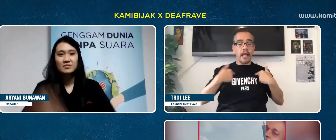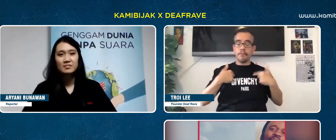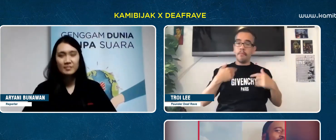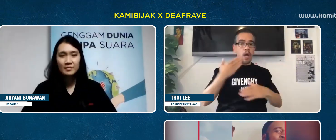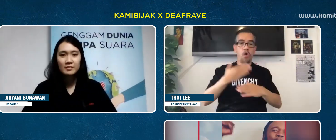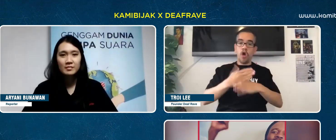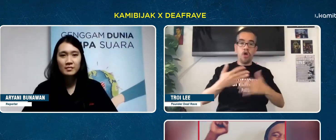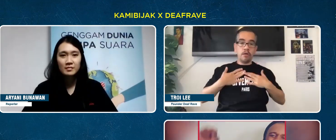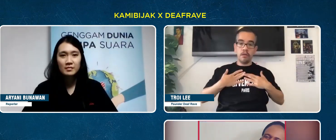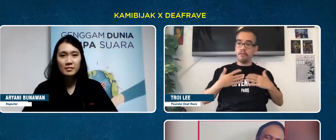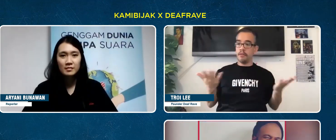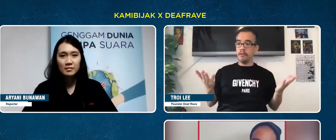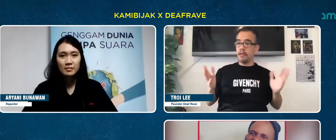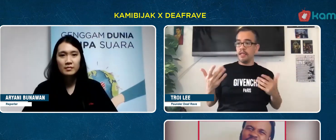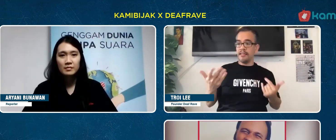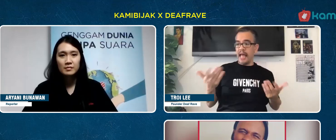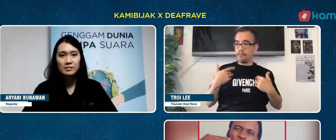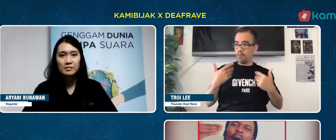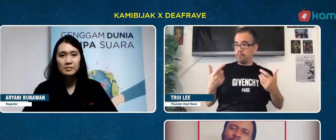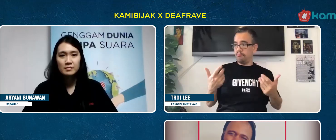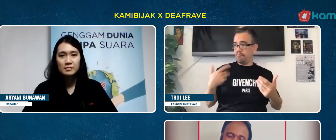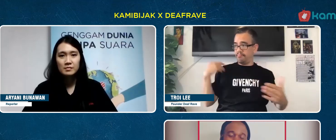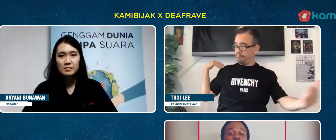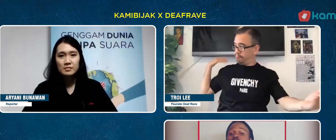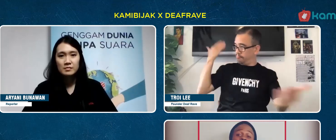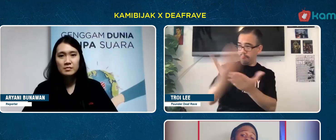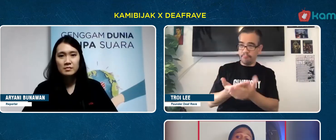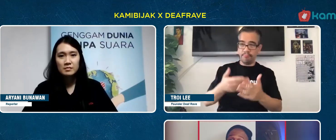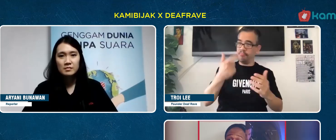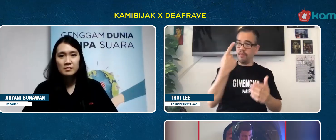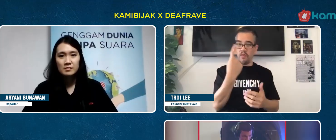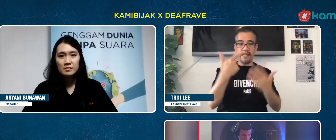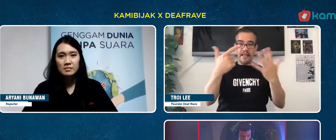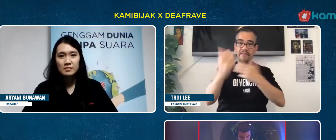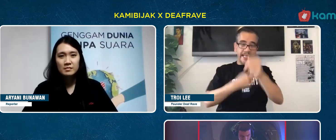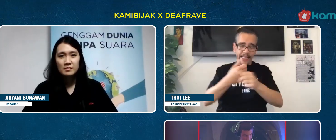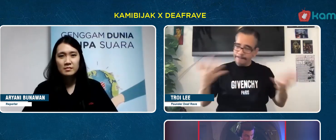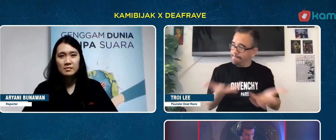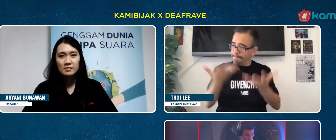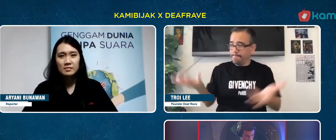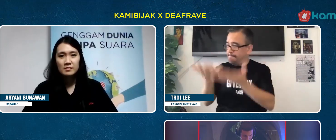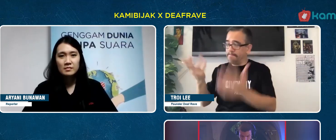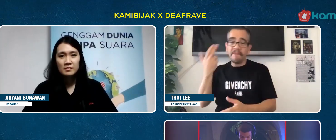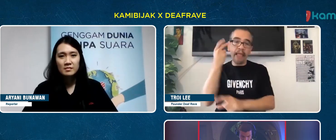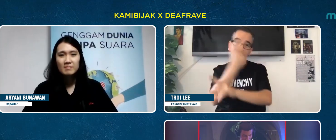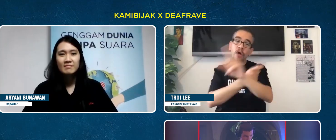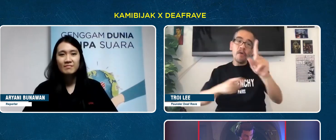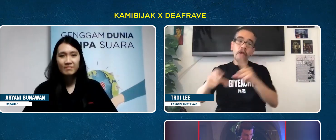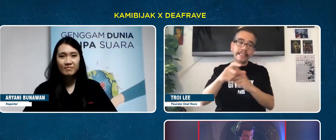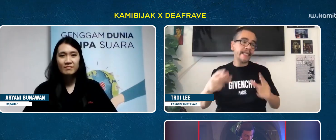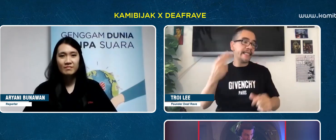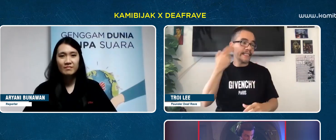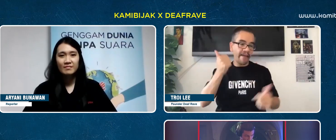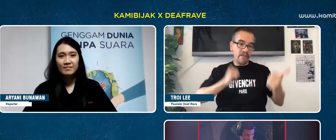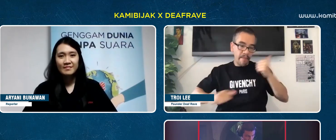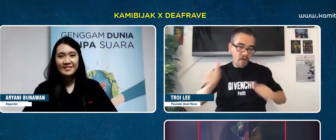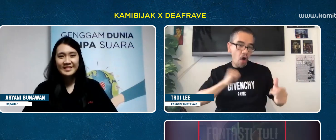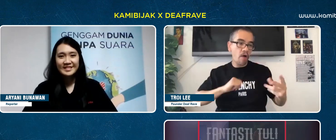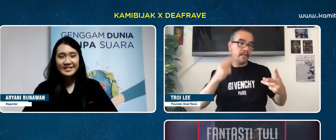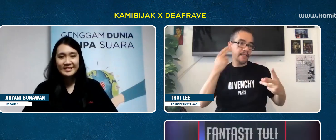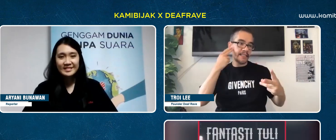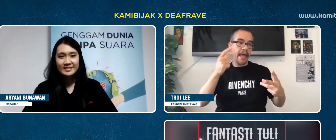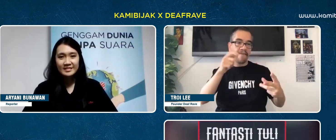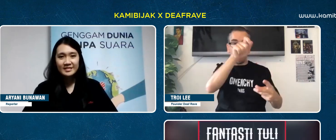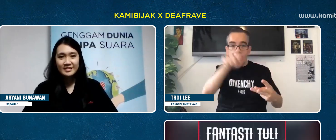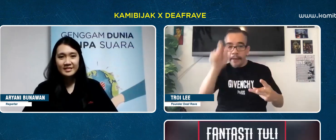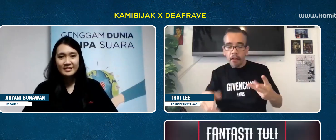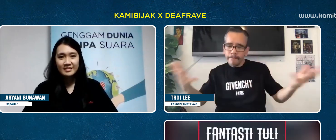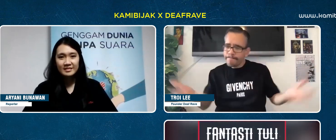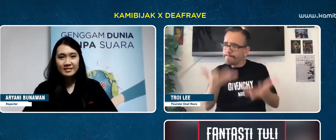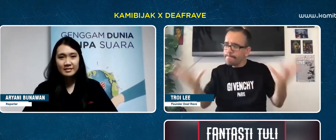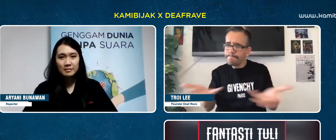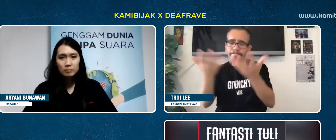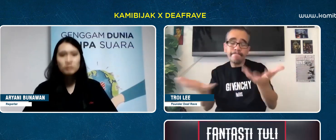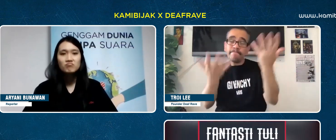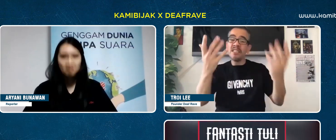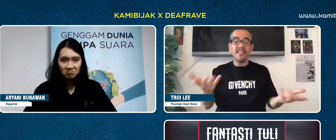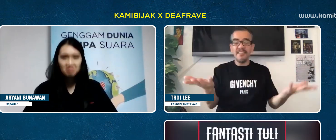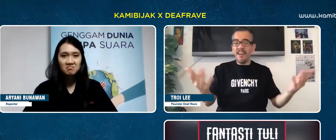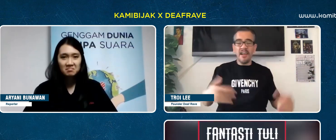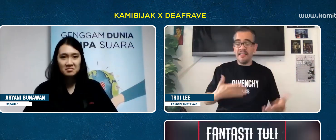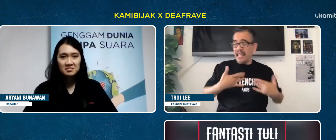I have 17 years working at Deafrave, a lot of support for Deaf friends and his performances.